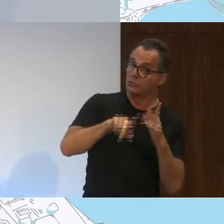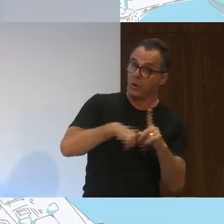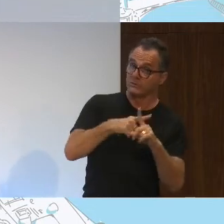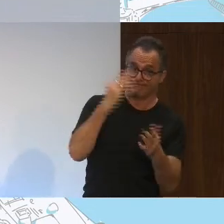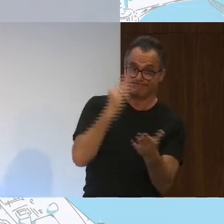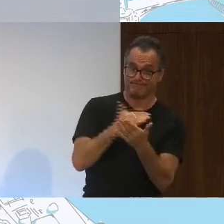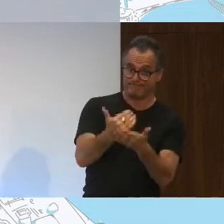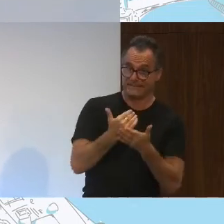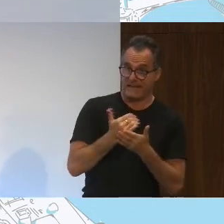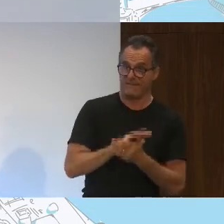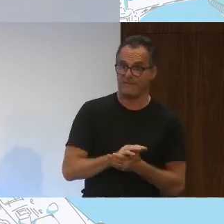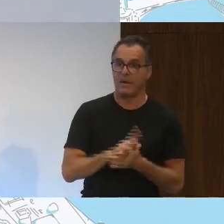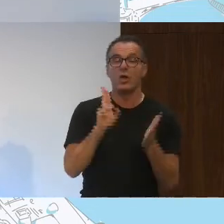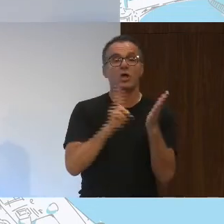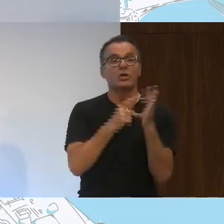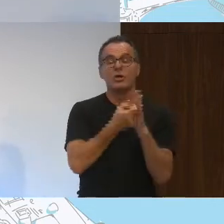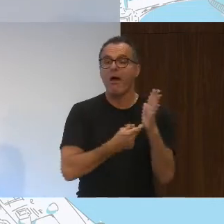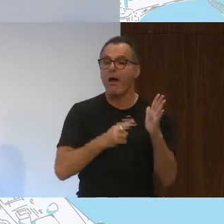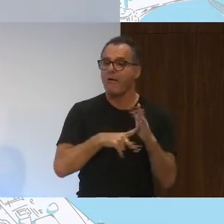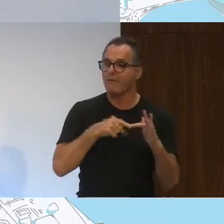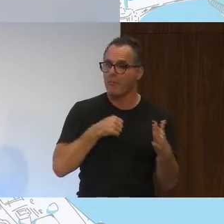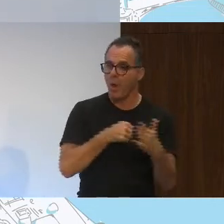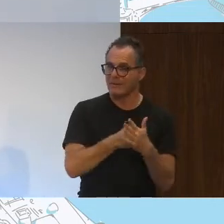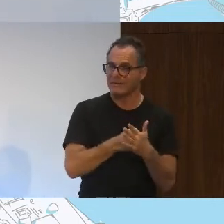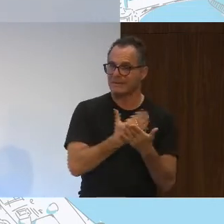Nerve blocks are safe and antibodies are probably safer, though